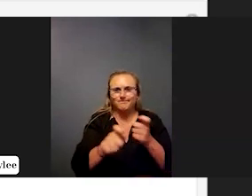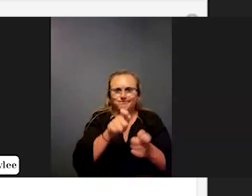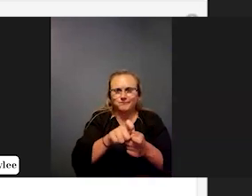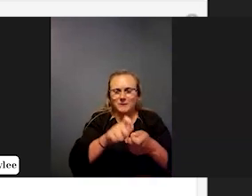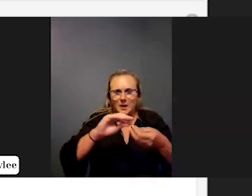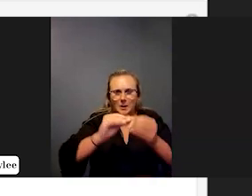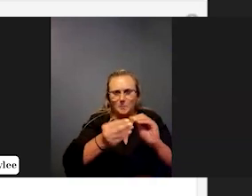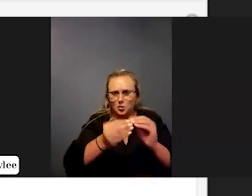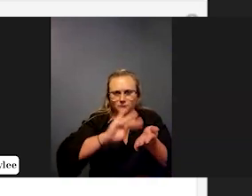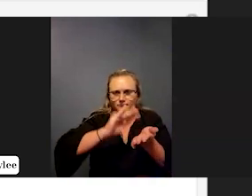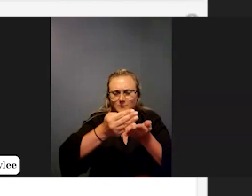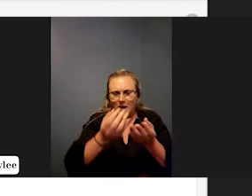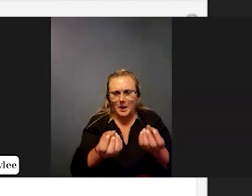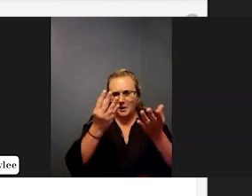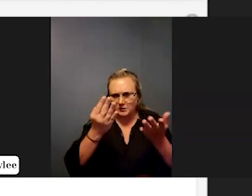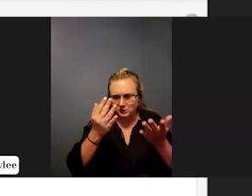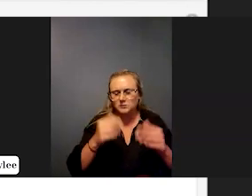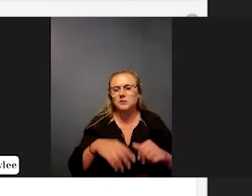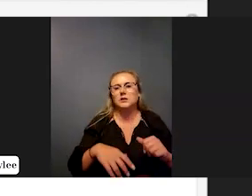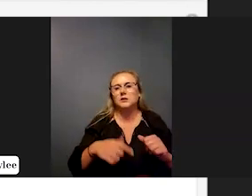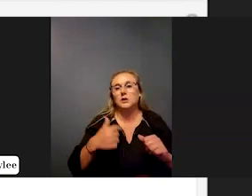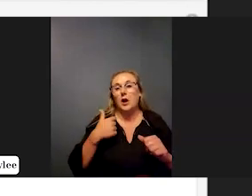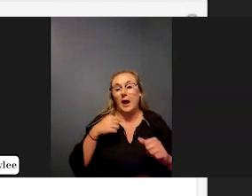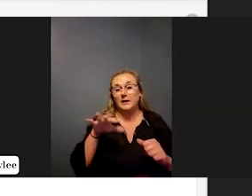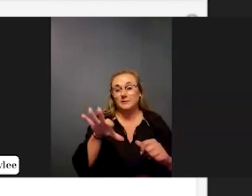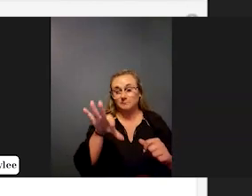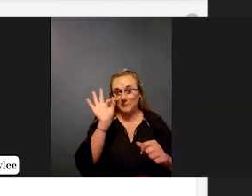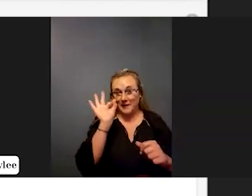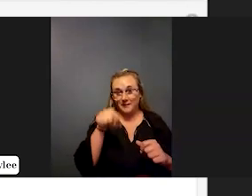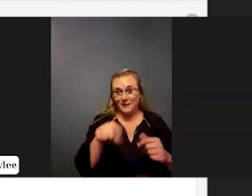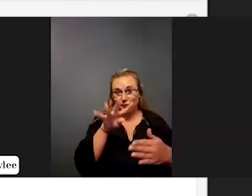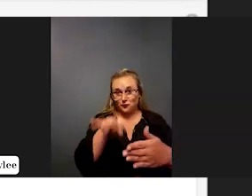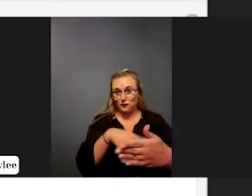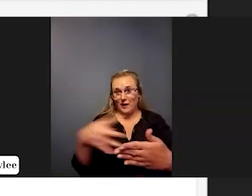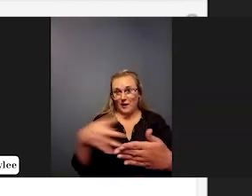I choose this graph specifically because it doesn't have dates or specific headings.